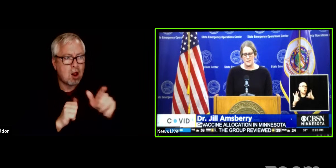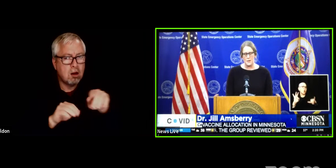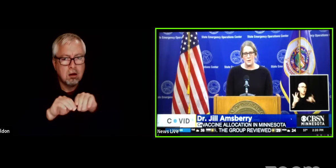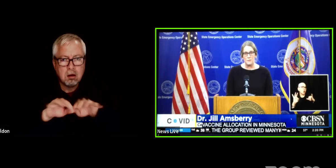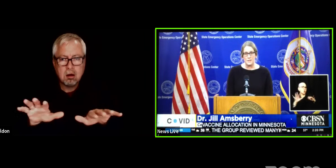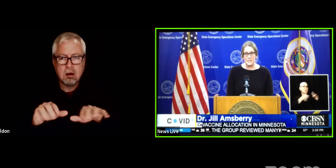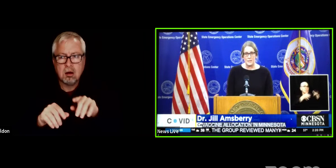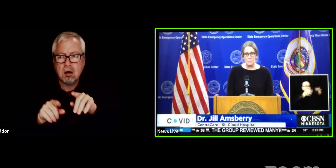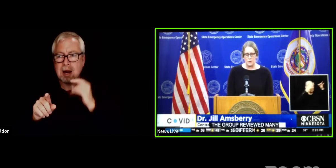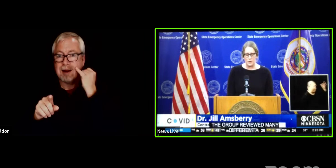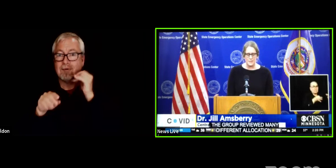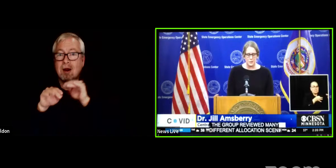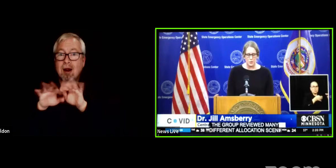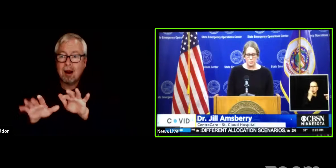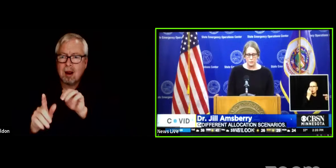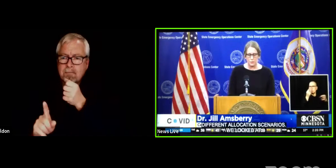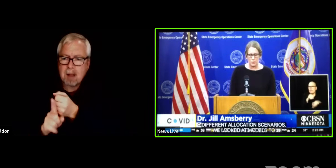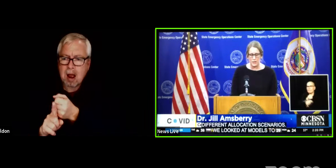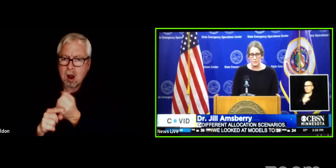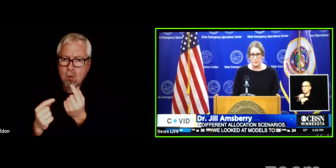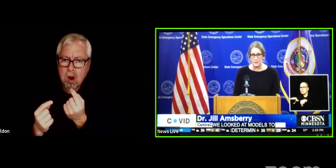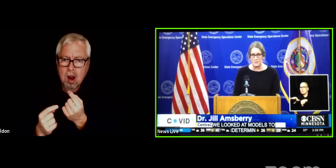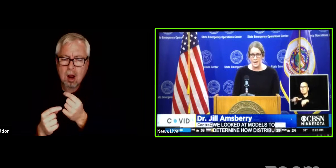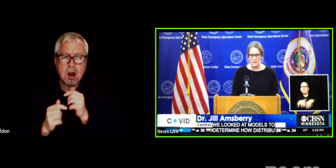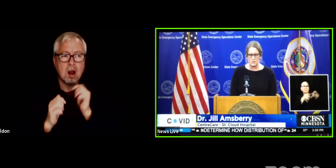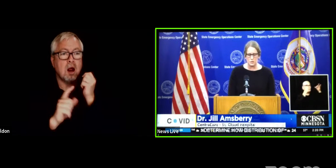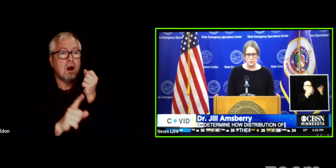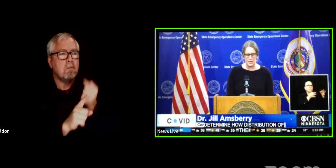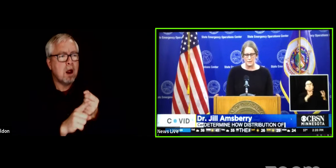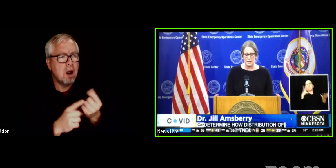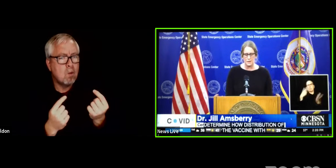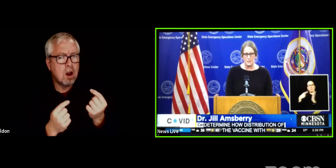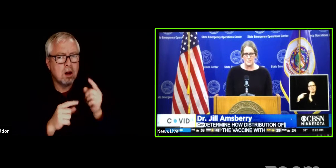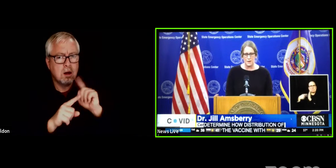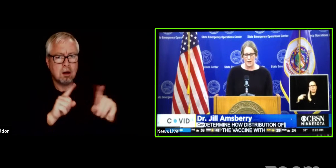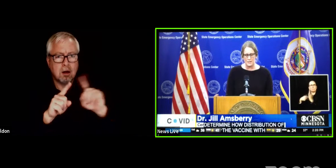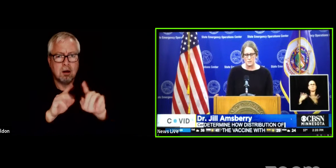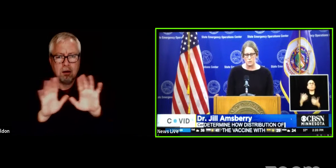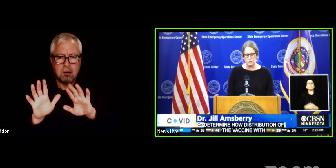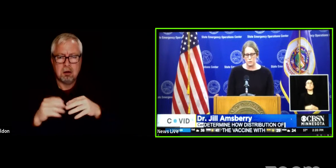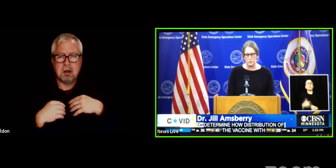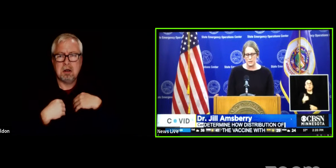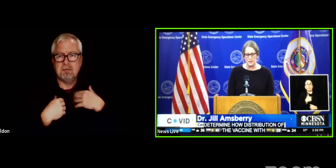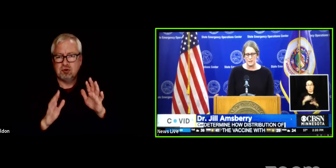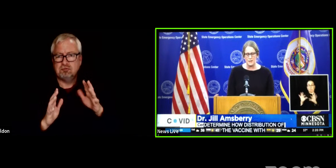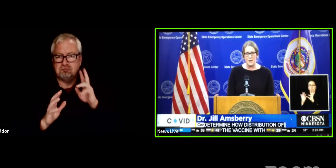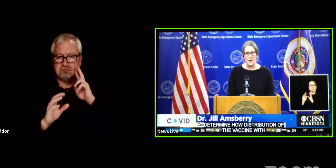STATE. FOR EXAMPLE, AS YOU HEARD BEFORE, WE HAVE CLEAR DATA SHOWING THAT AREAS OF HIGH SOCIAL VULNERABILITY